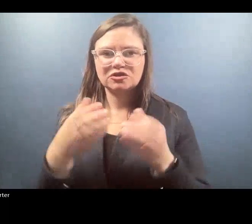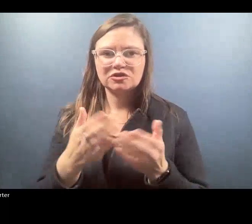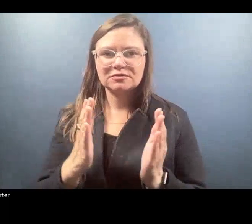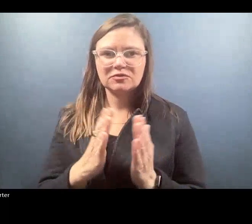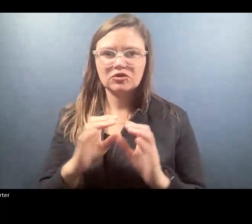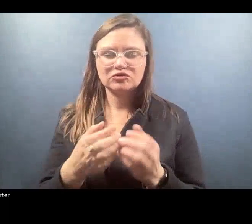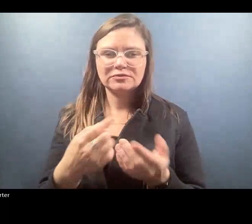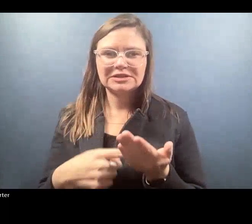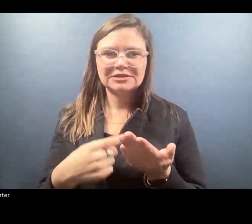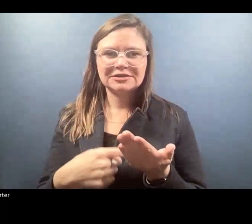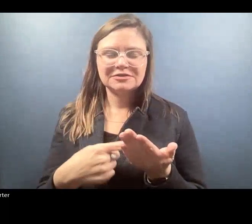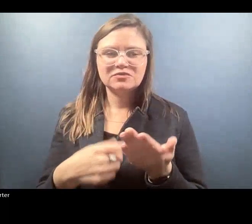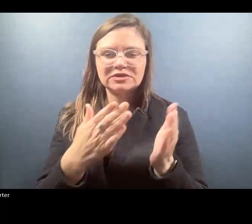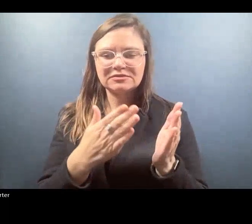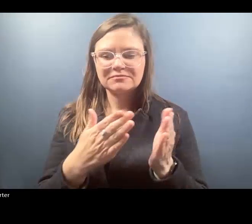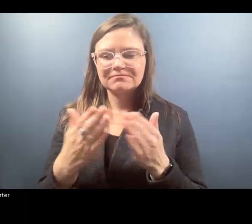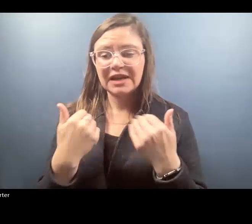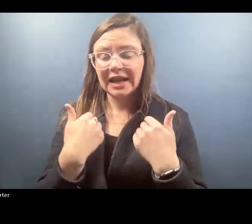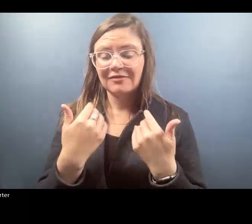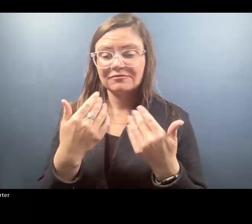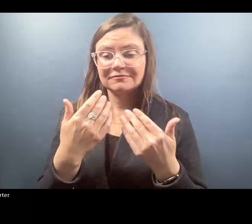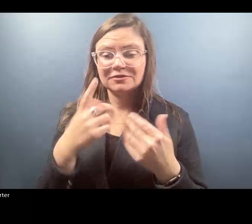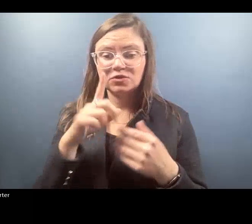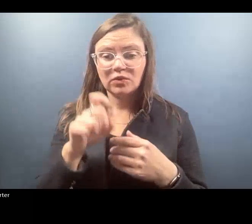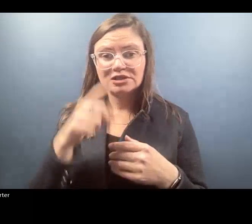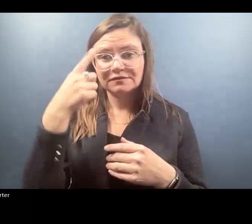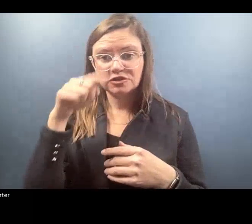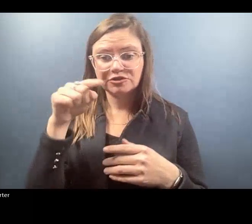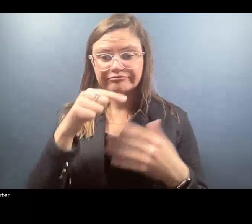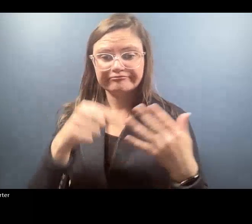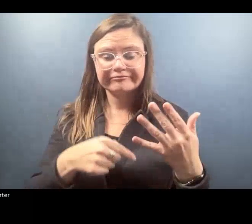We've prepared questions for you to consider and talk through with your